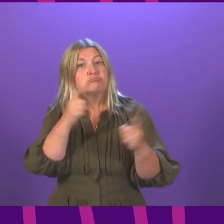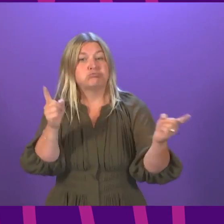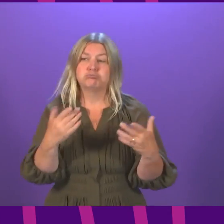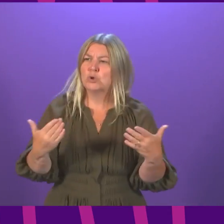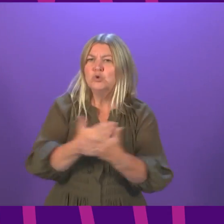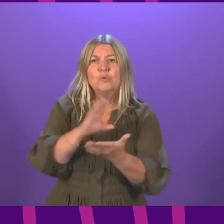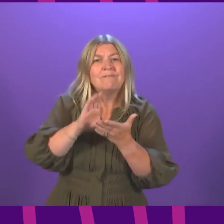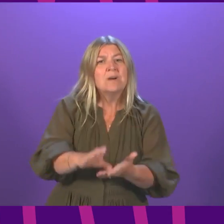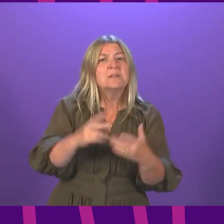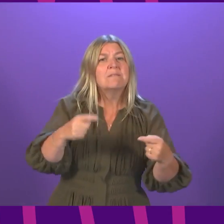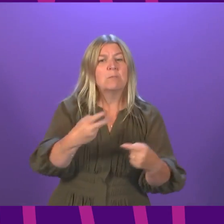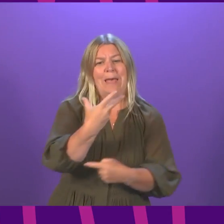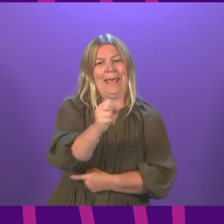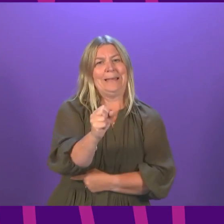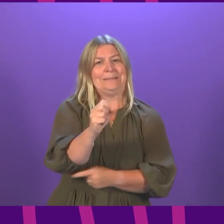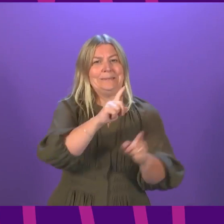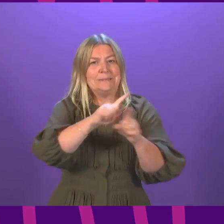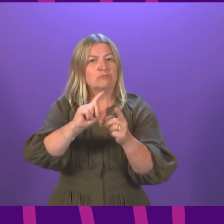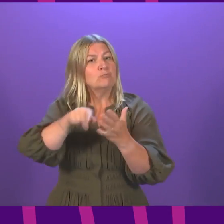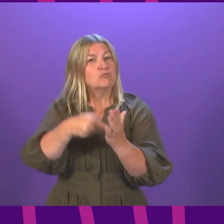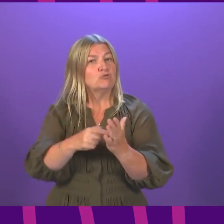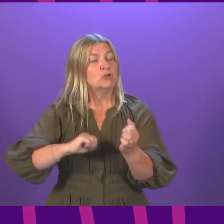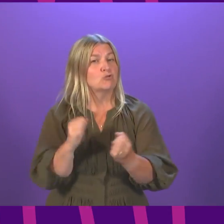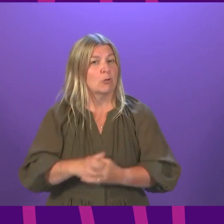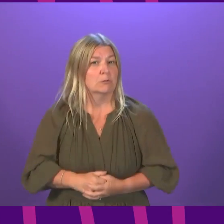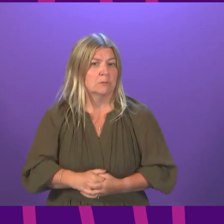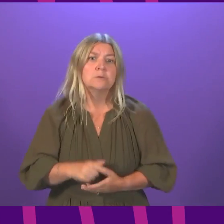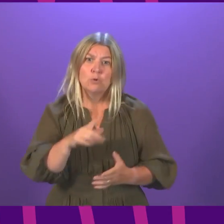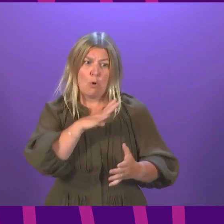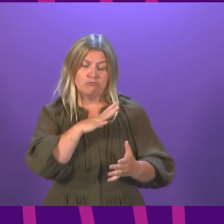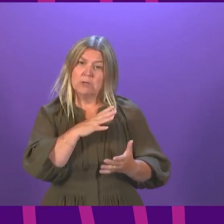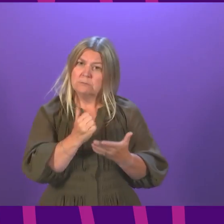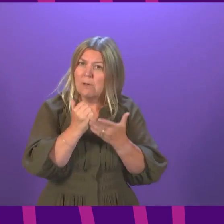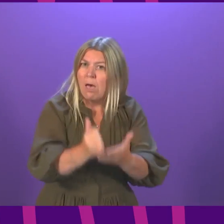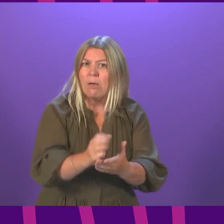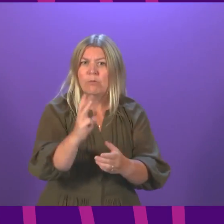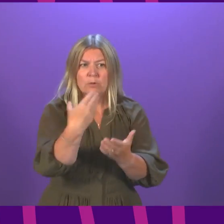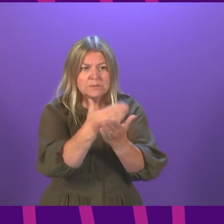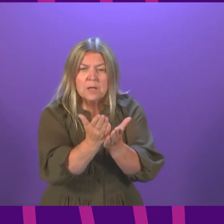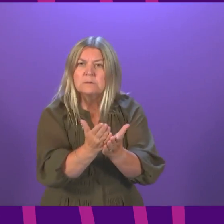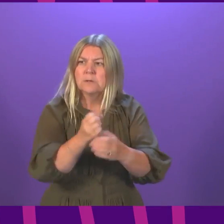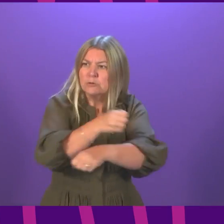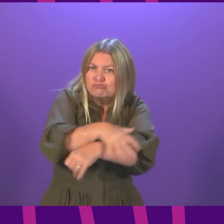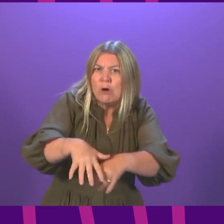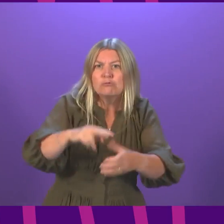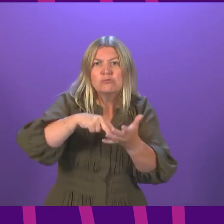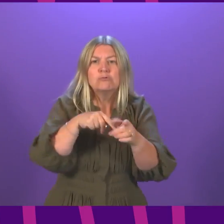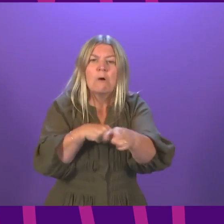That new approach is already helping to make grass-roots and third sector organisations more sustainable.